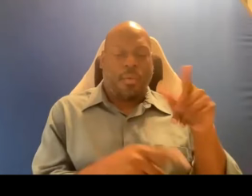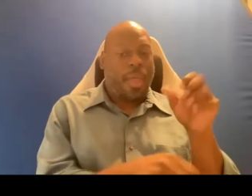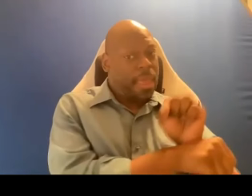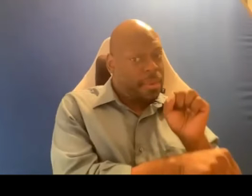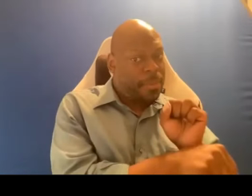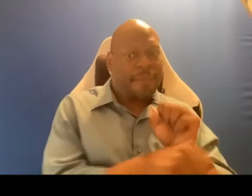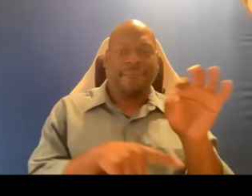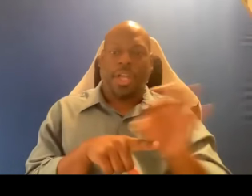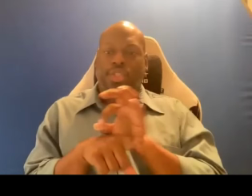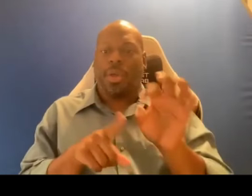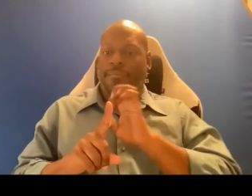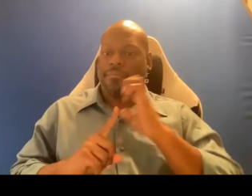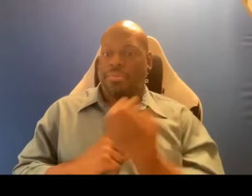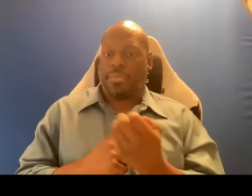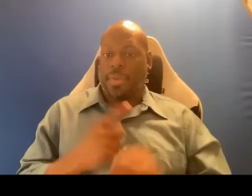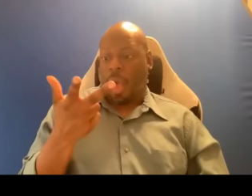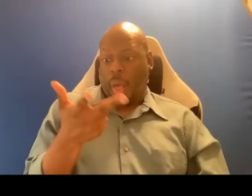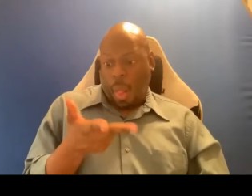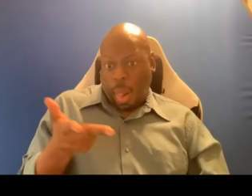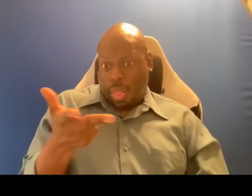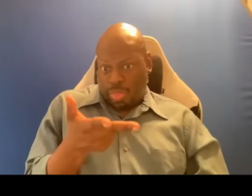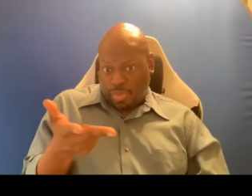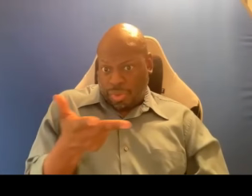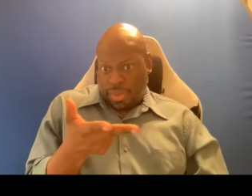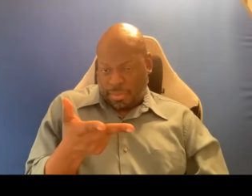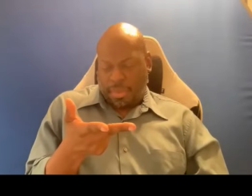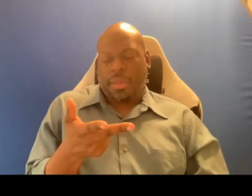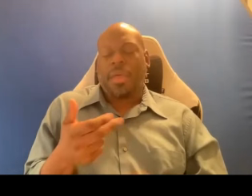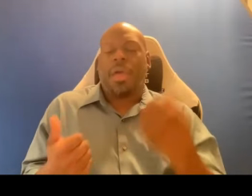You will note that all three positions support access to language and communication